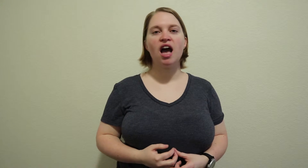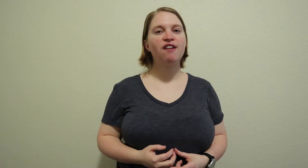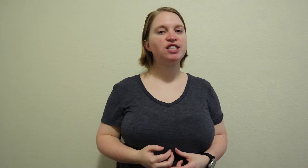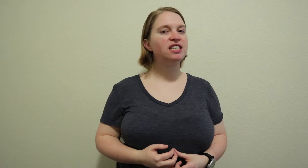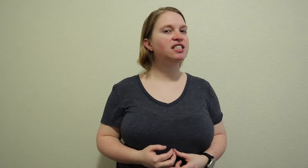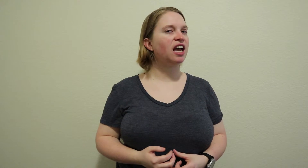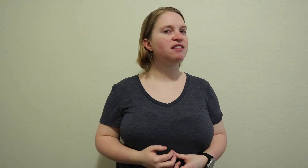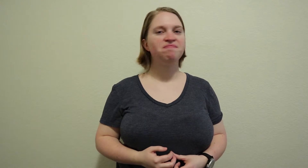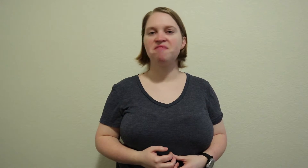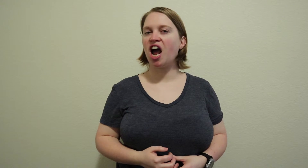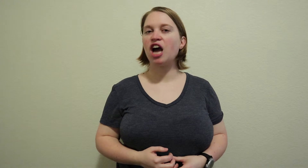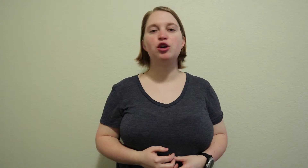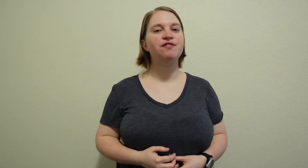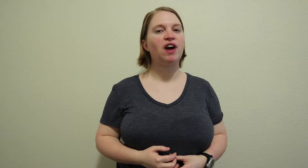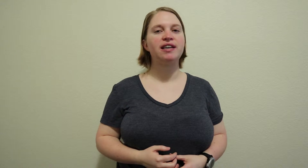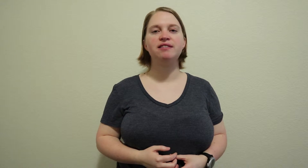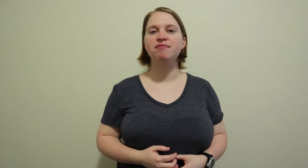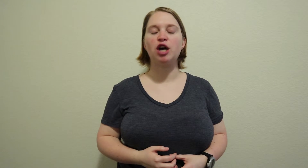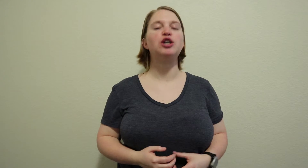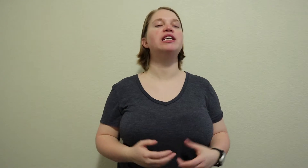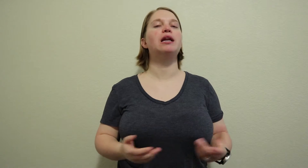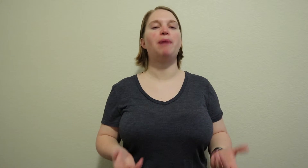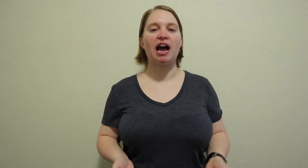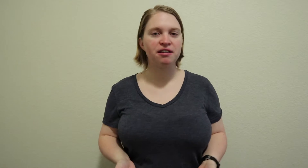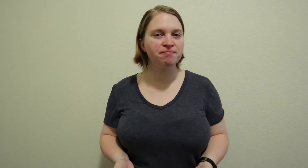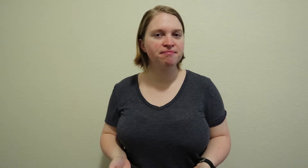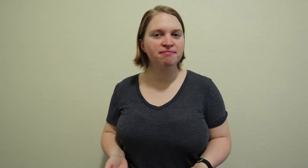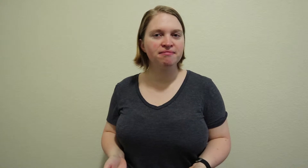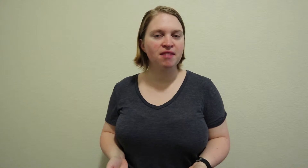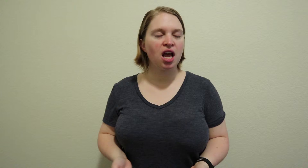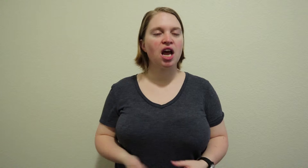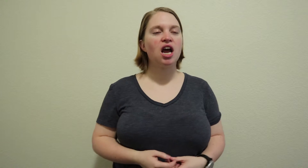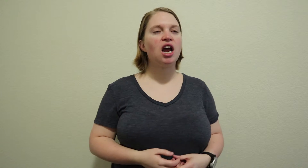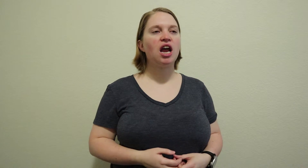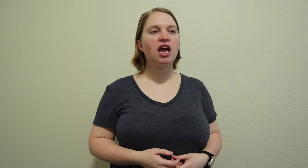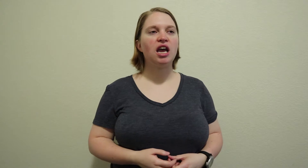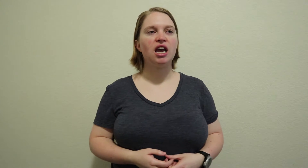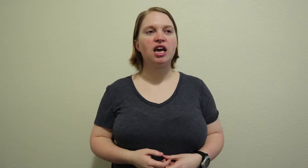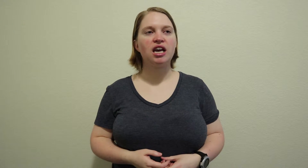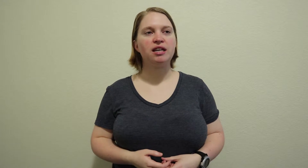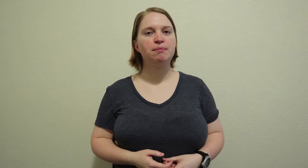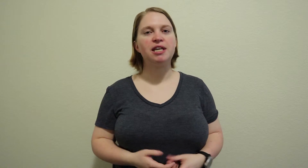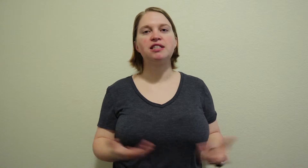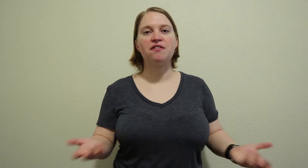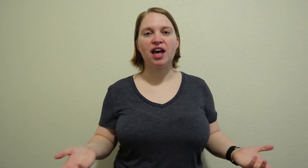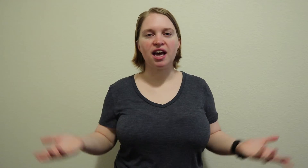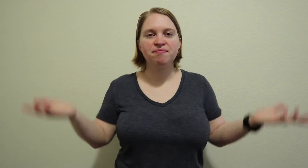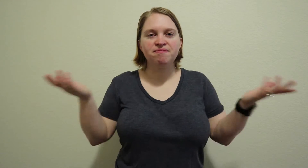Ever since then, I couldn't find it, I couldn't get it back and because of that,